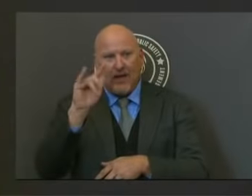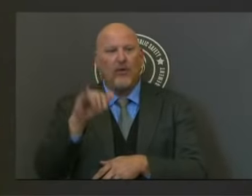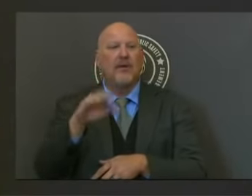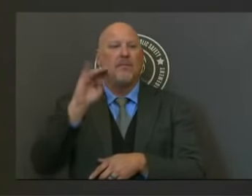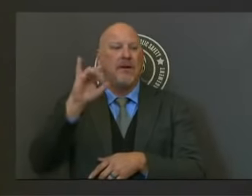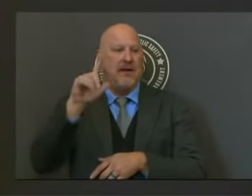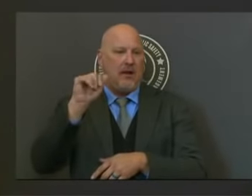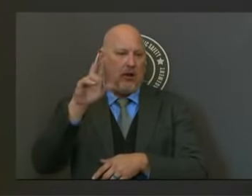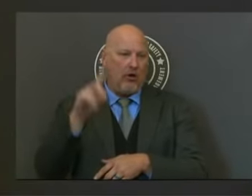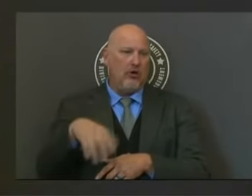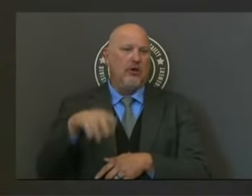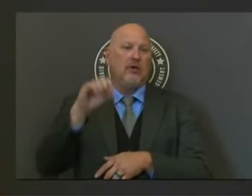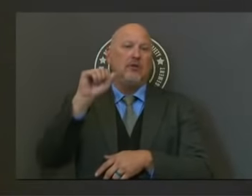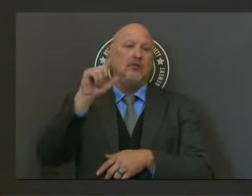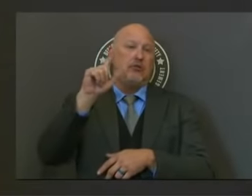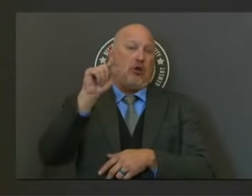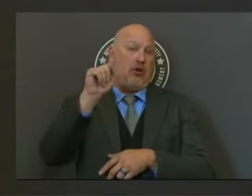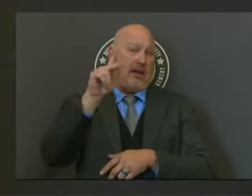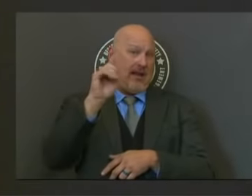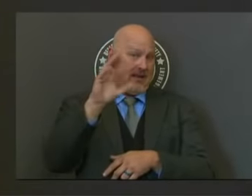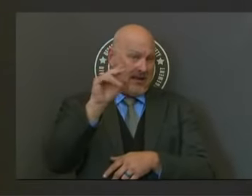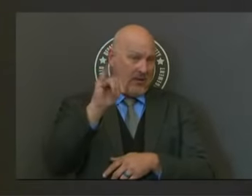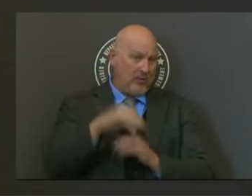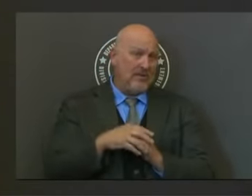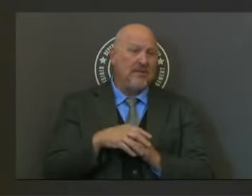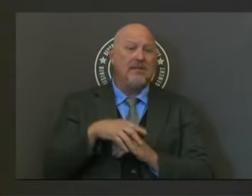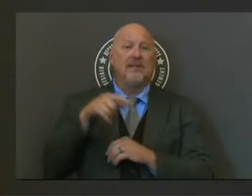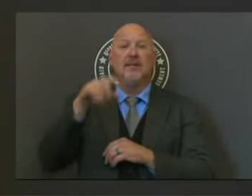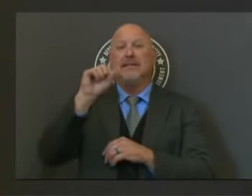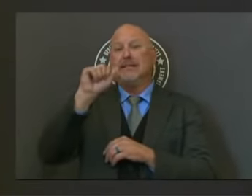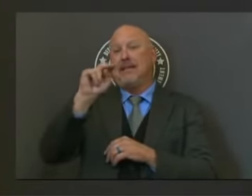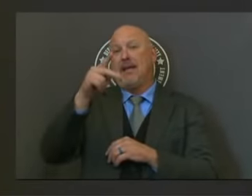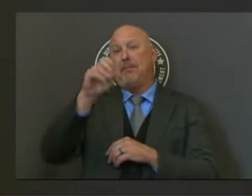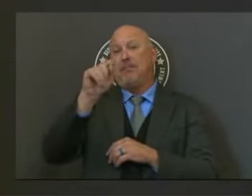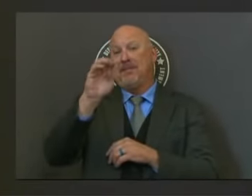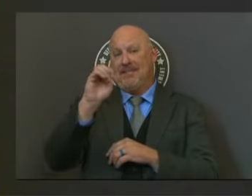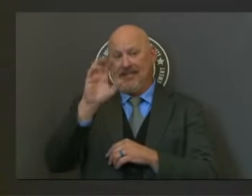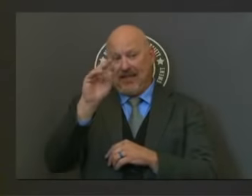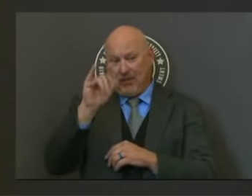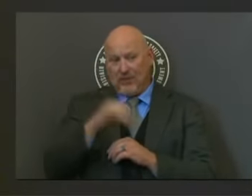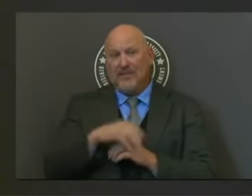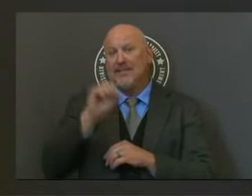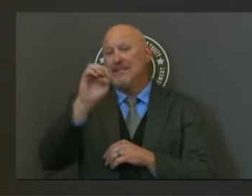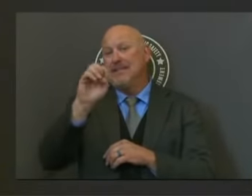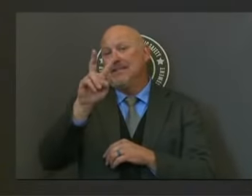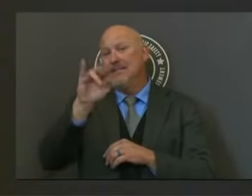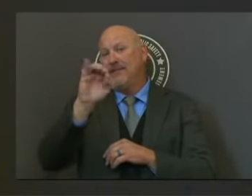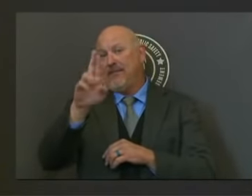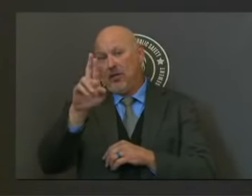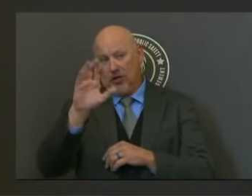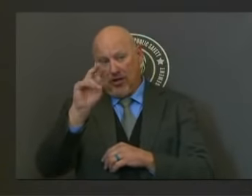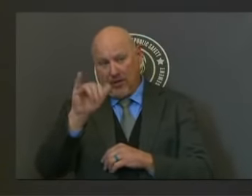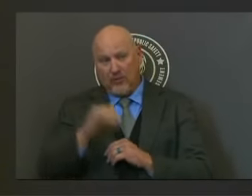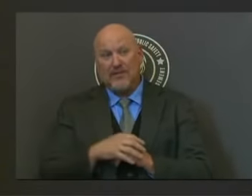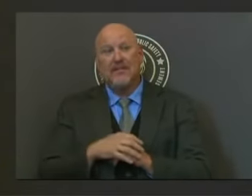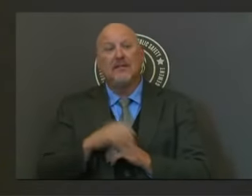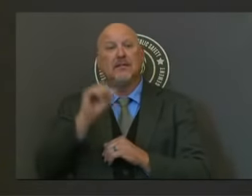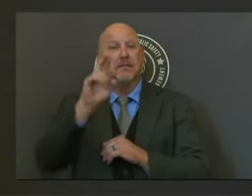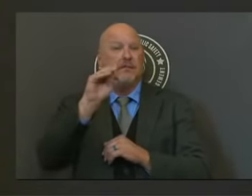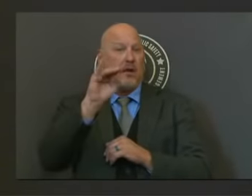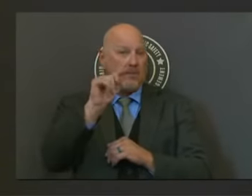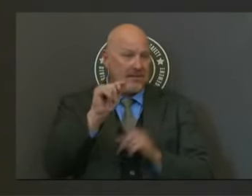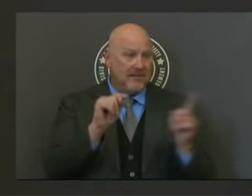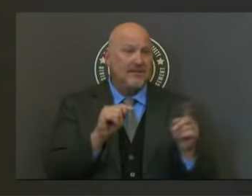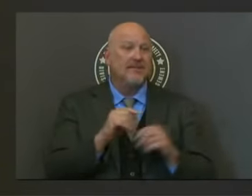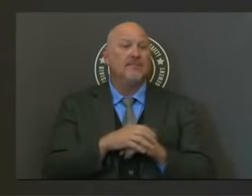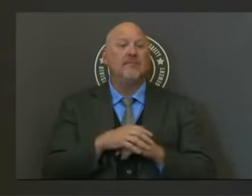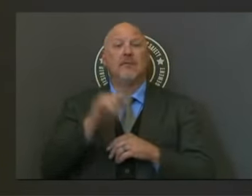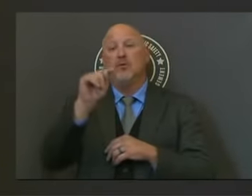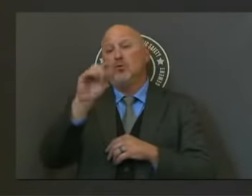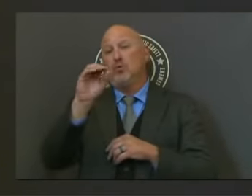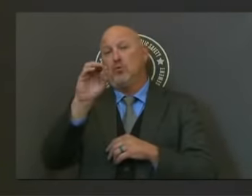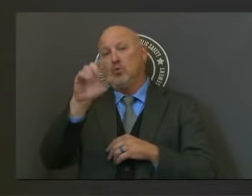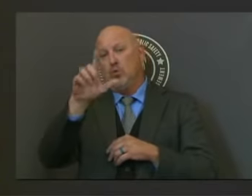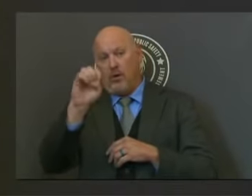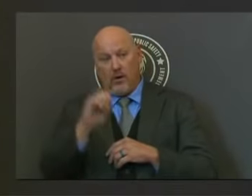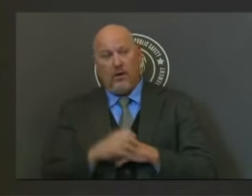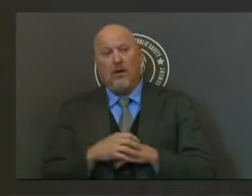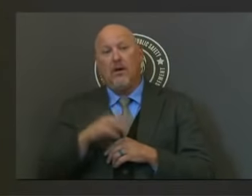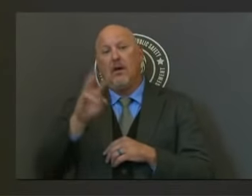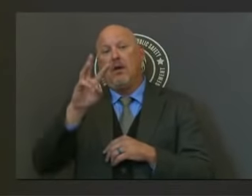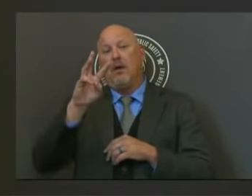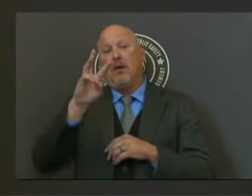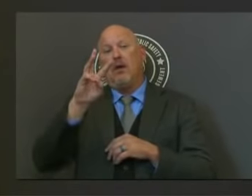Juan St Pete severe summoned to